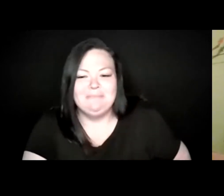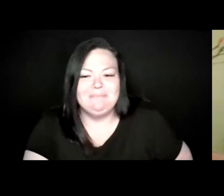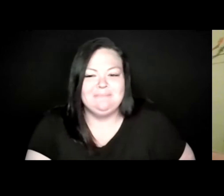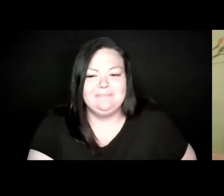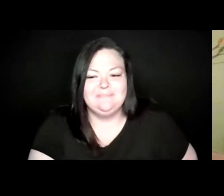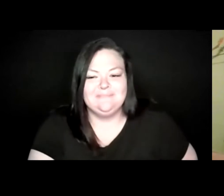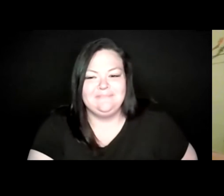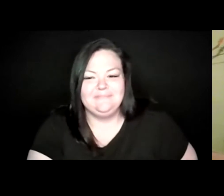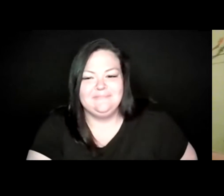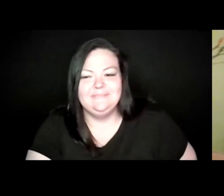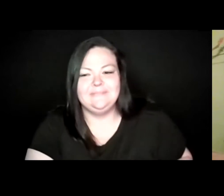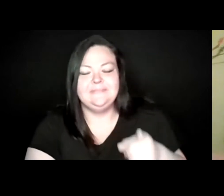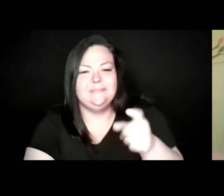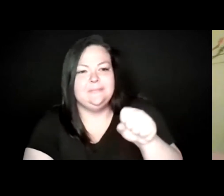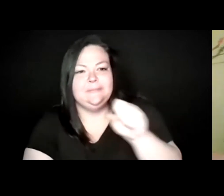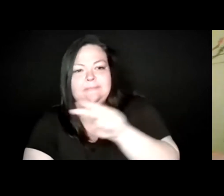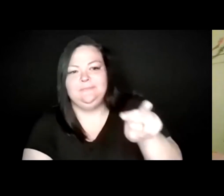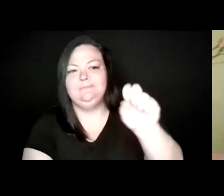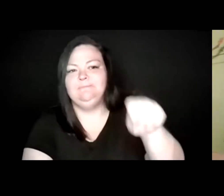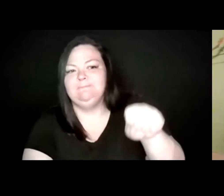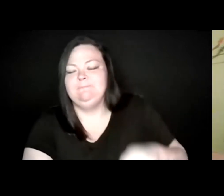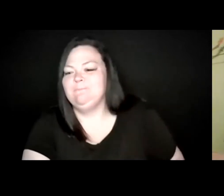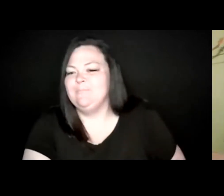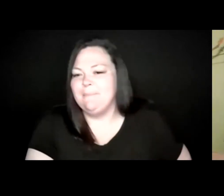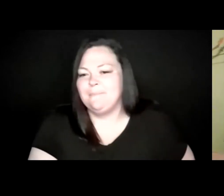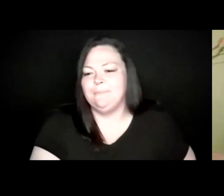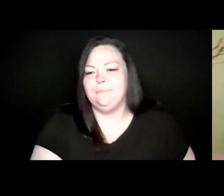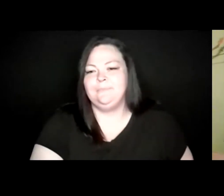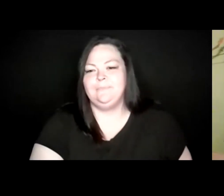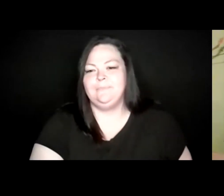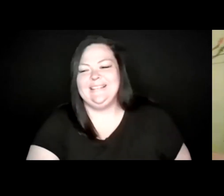direct people to the, um, to the access copies too. I want to hear. --Okay yeah and it's